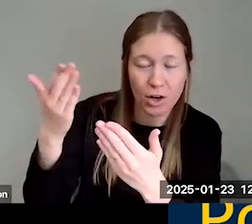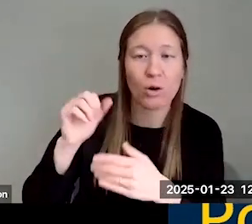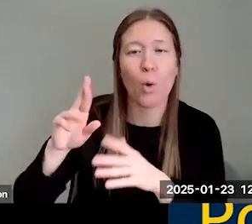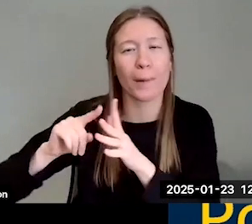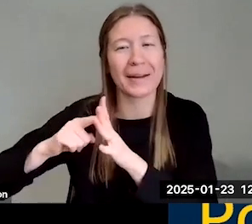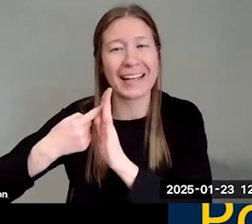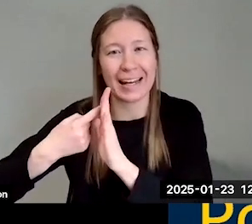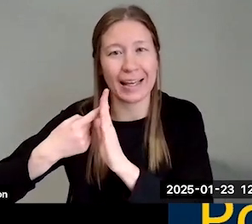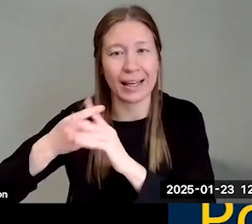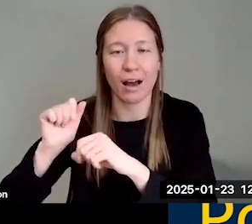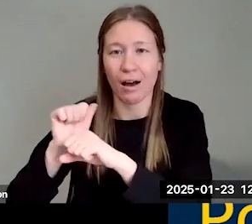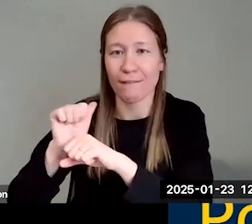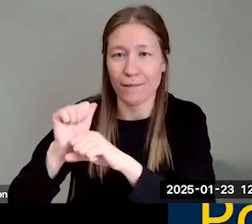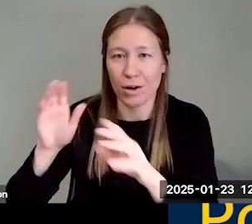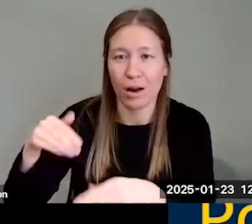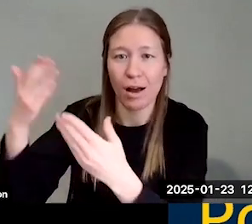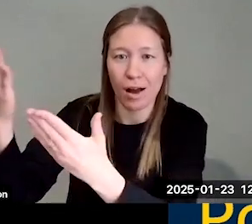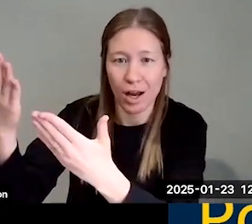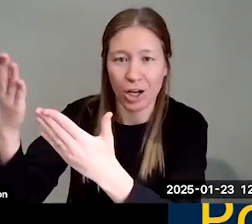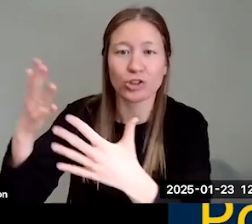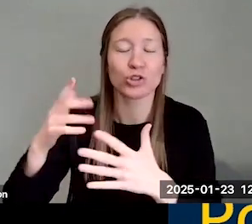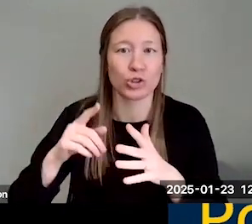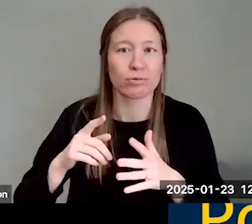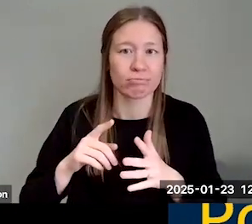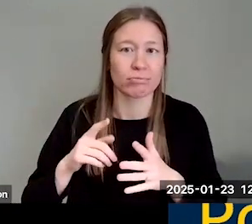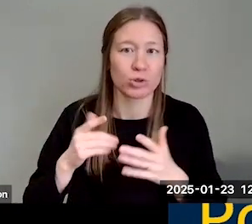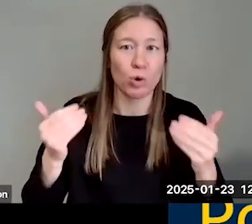to receive reasonable accommodations in their position later on.